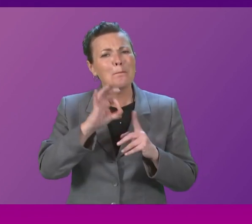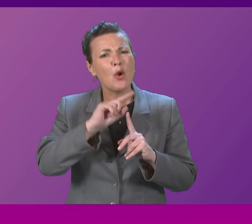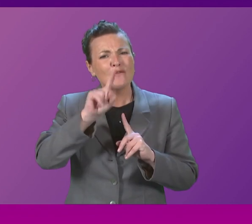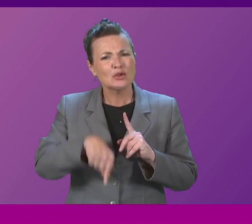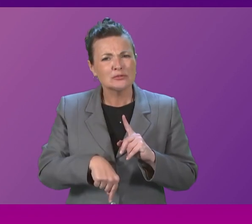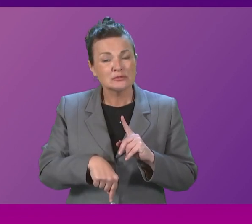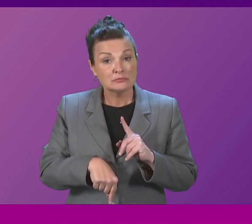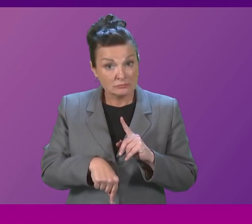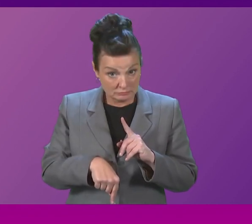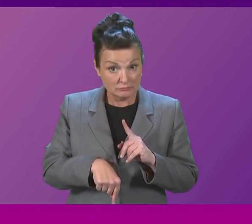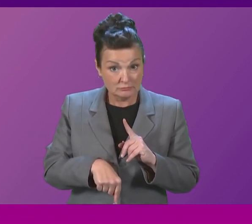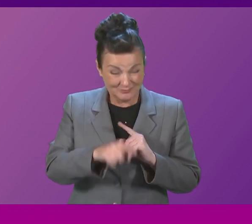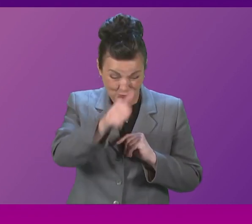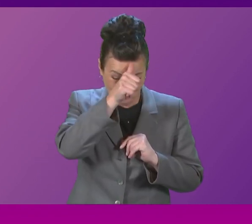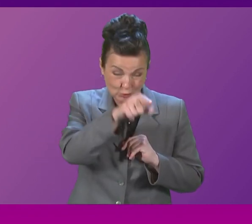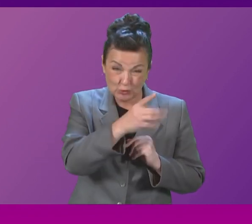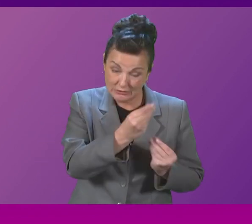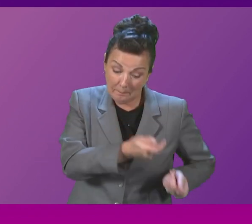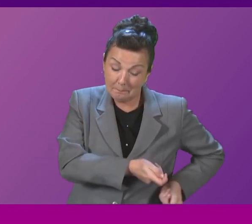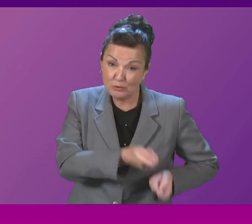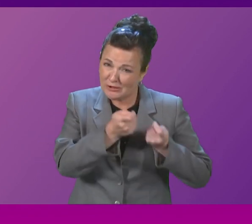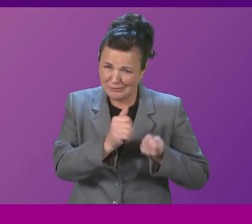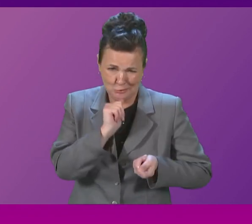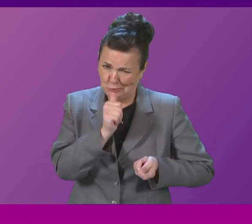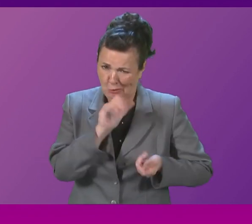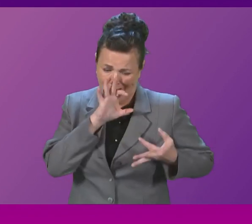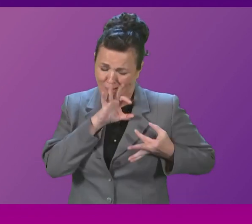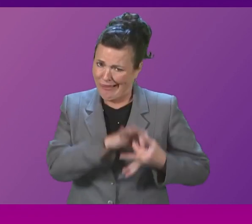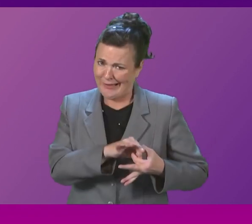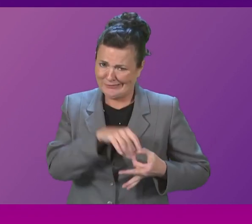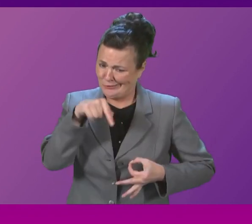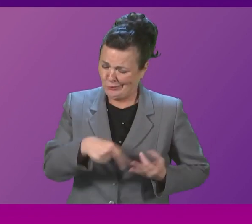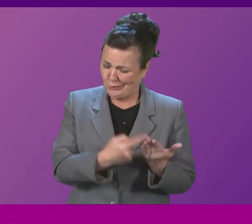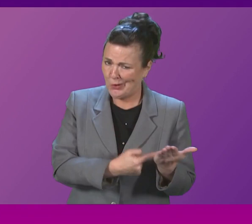Some of the matters that he raises are not matters for the standing orders and, therefore,